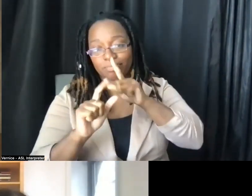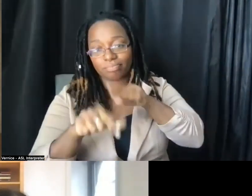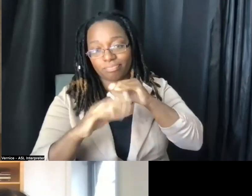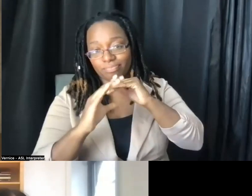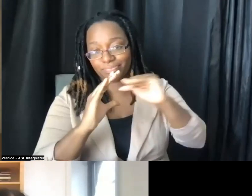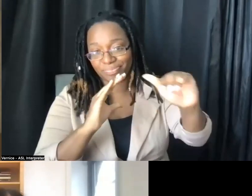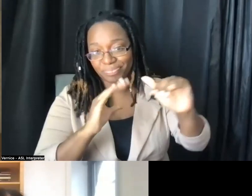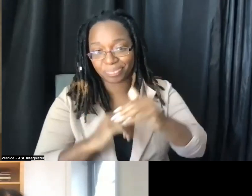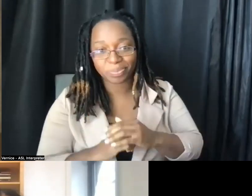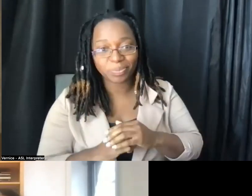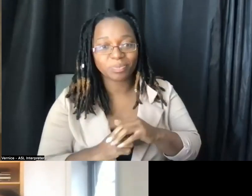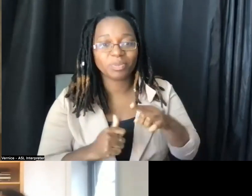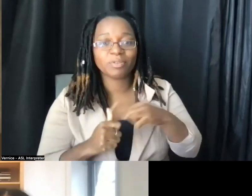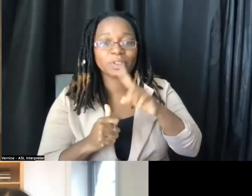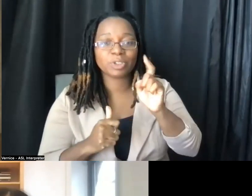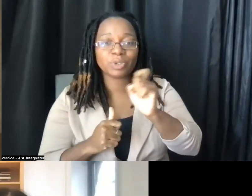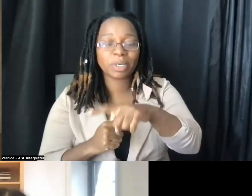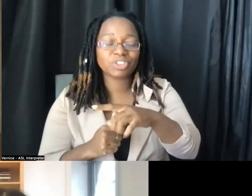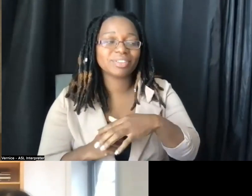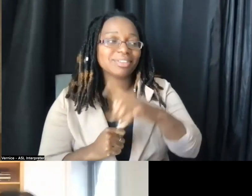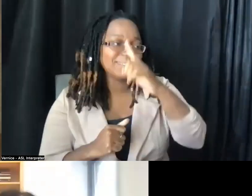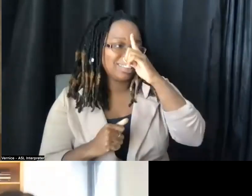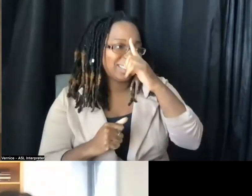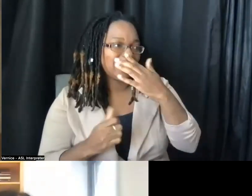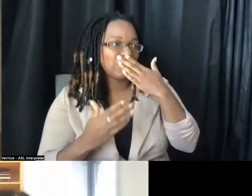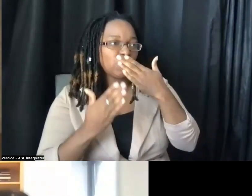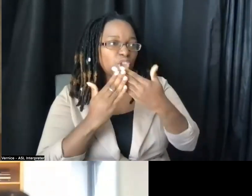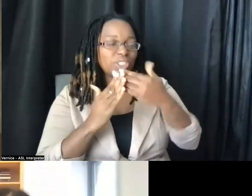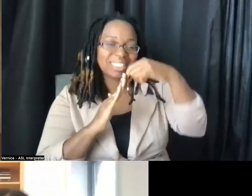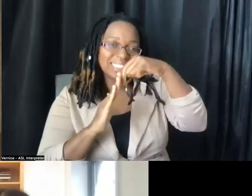email your question to us if we do not get to it and we